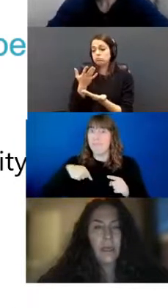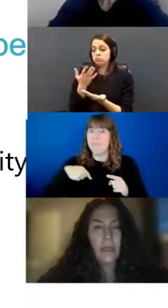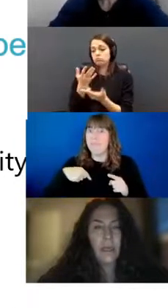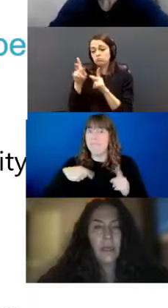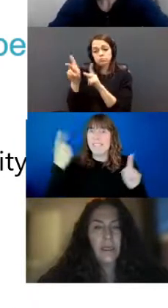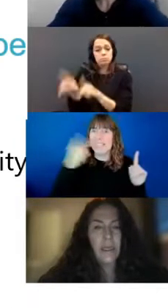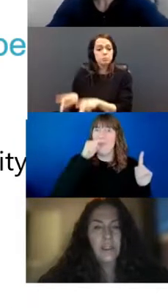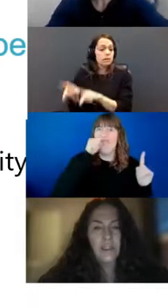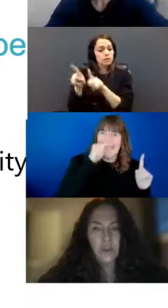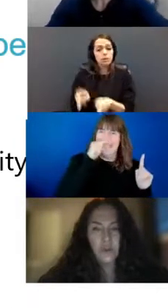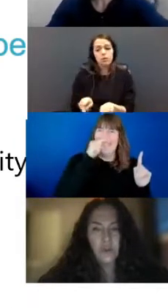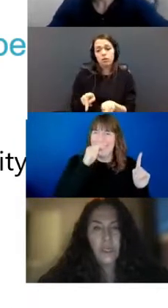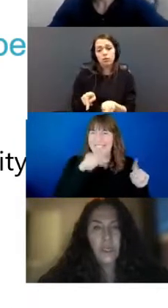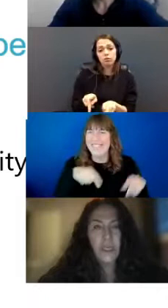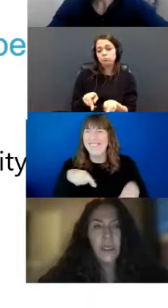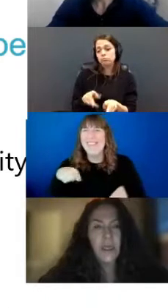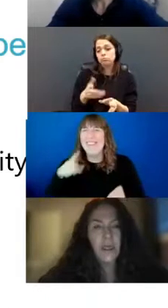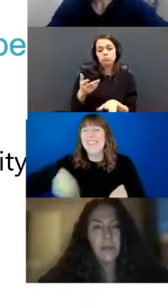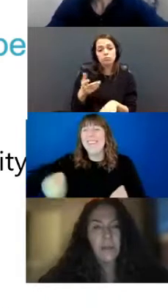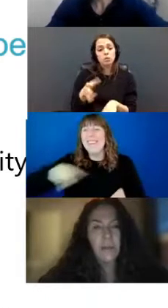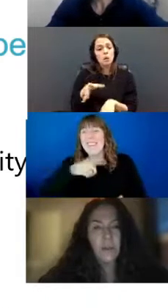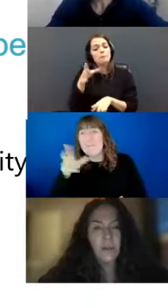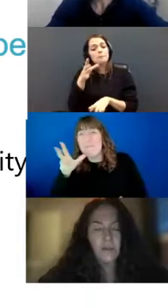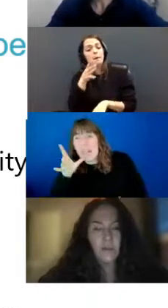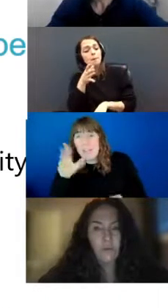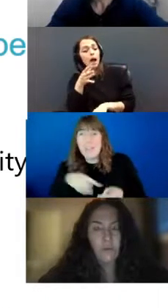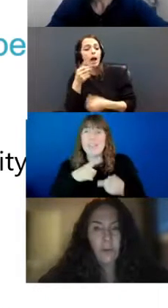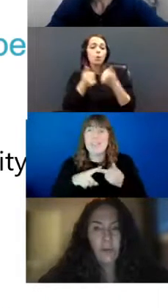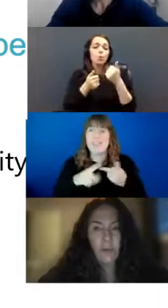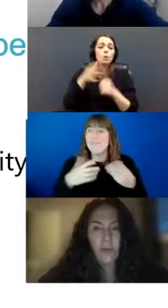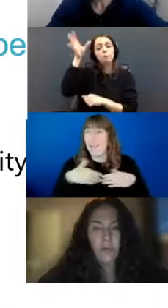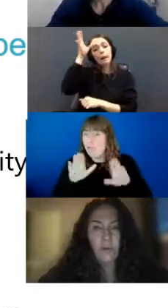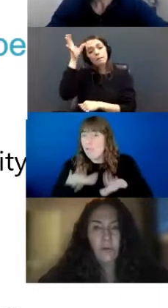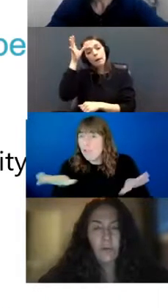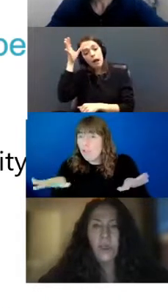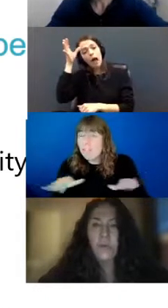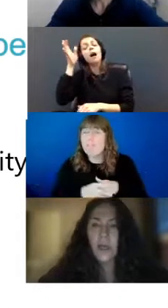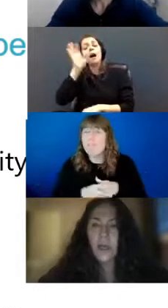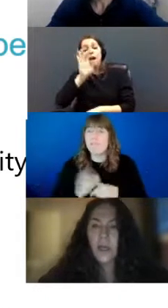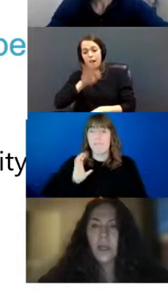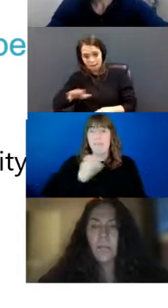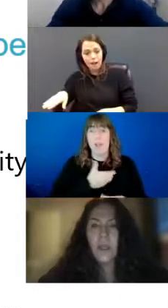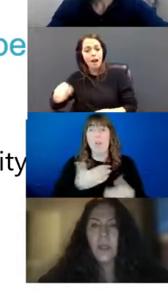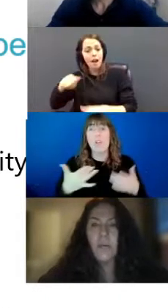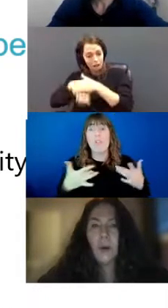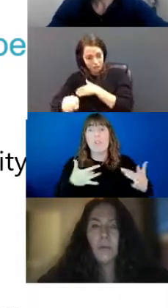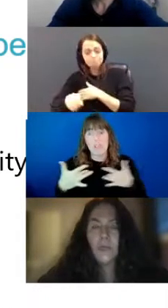and had children and some of the concerns around that were really that um poverty